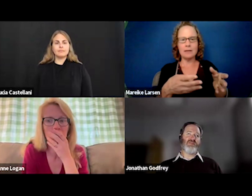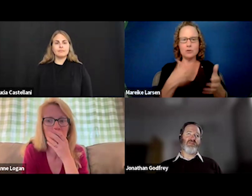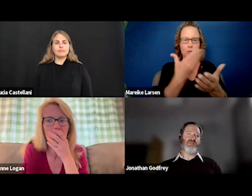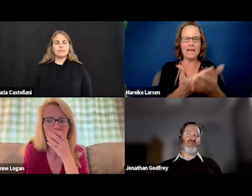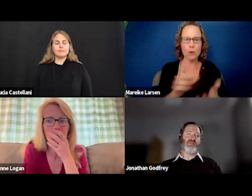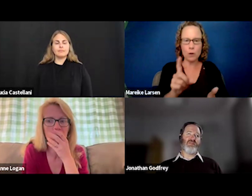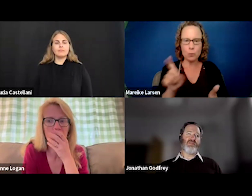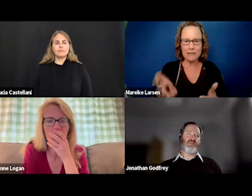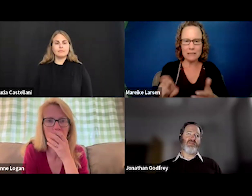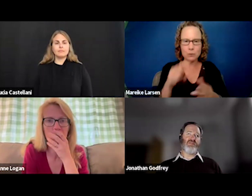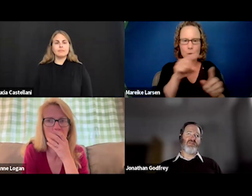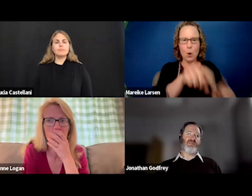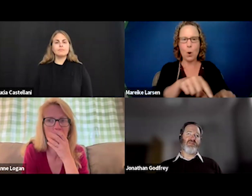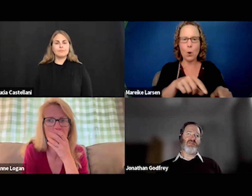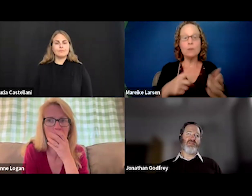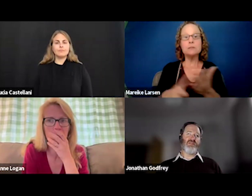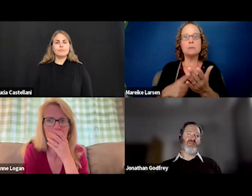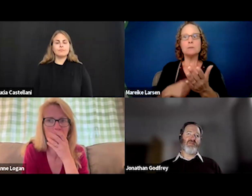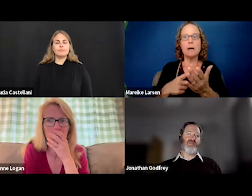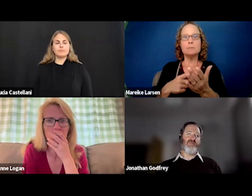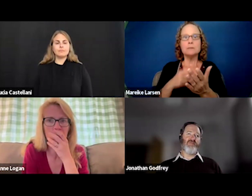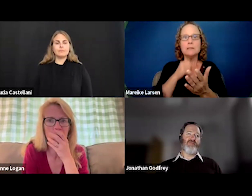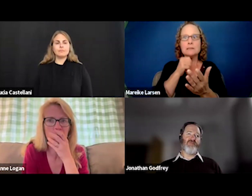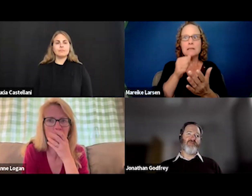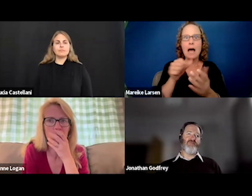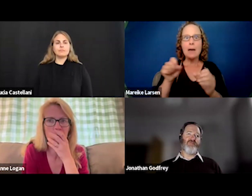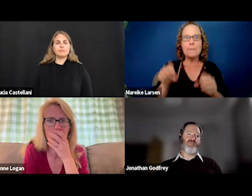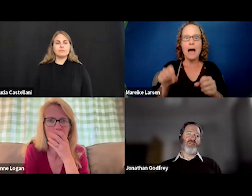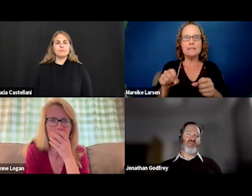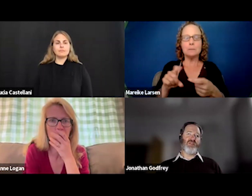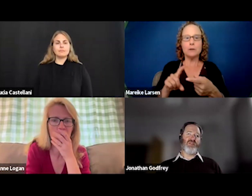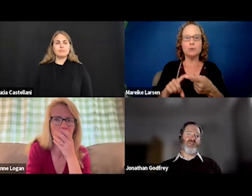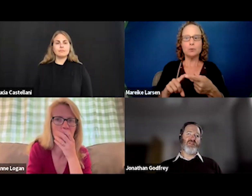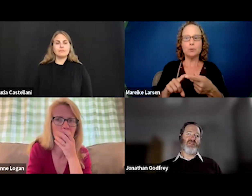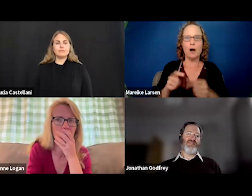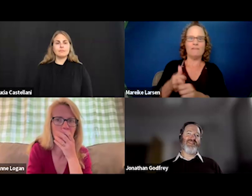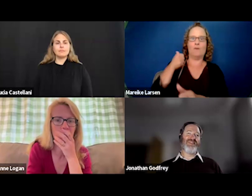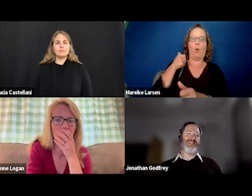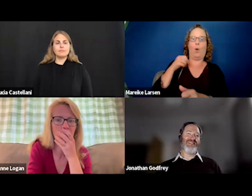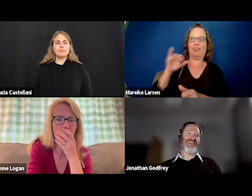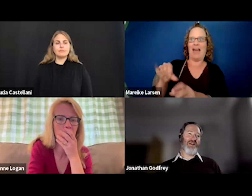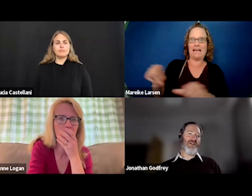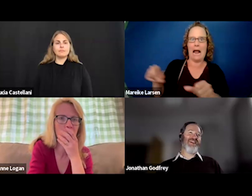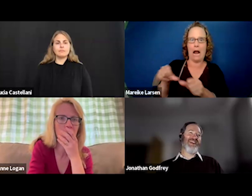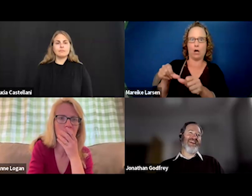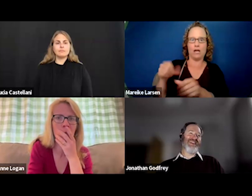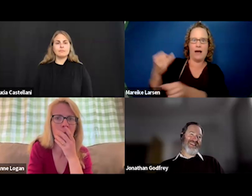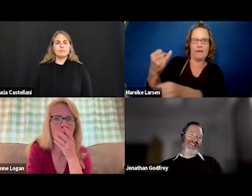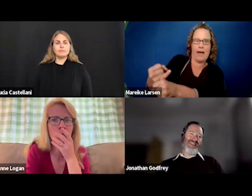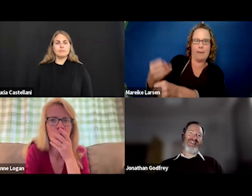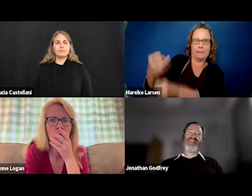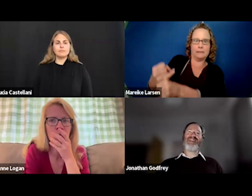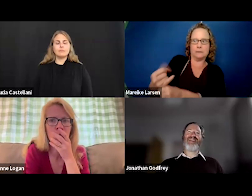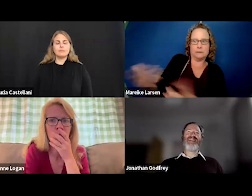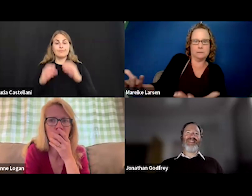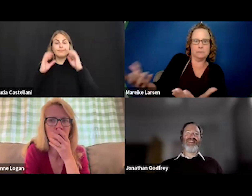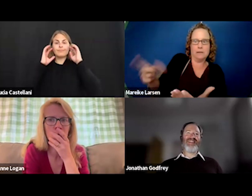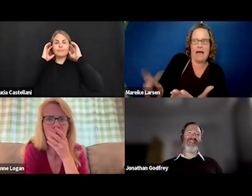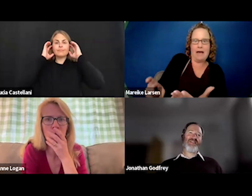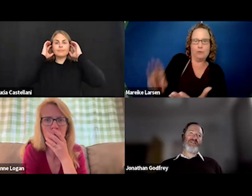because sometimes it's not possible to not be on campus. Although with remote access, it's